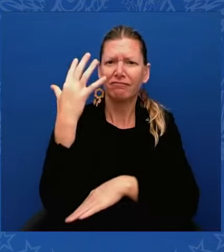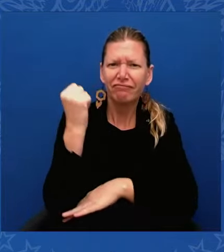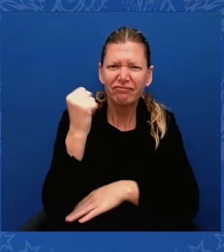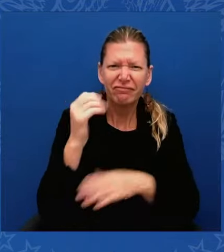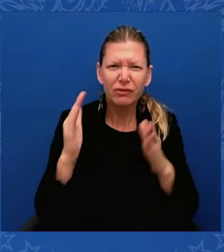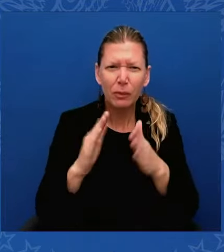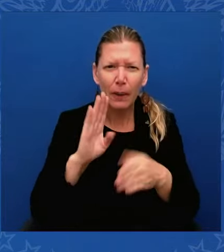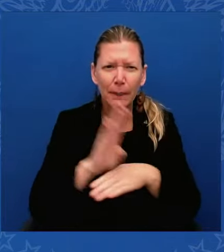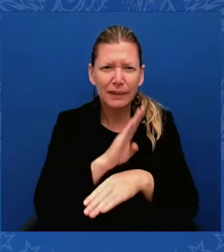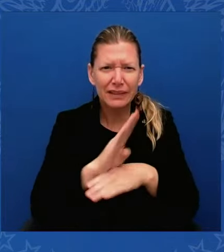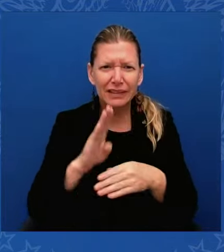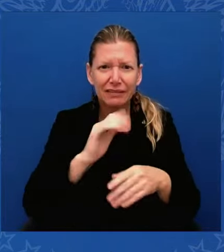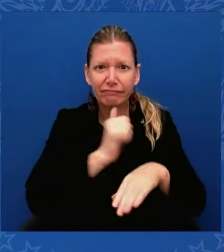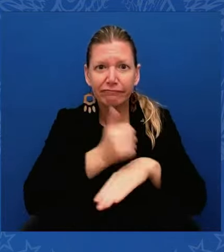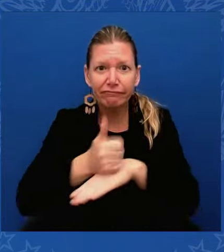compared to the previous administration.